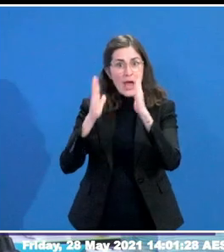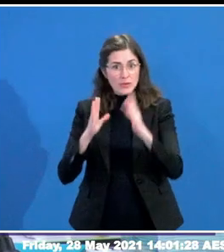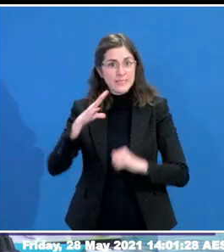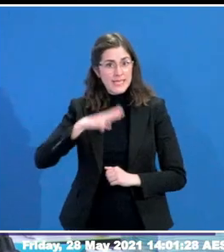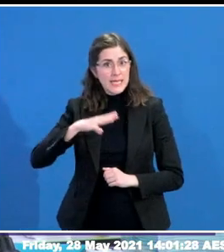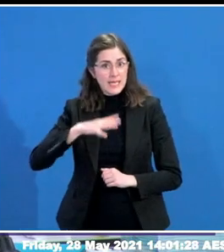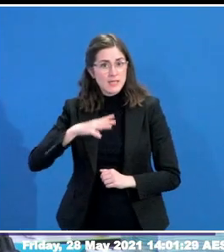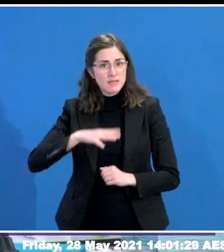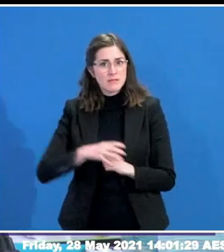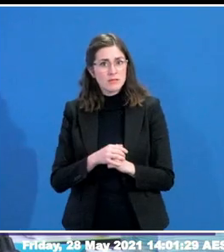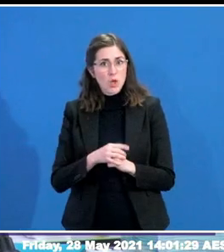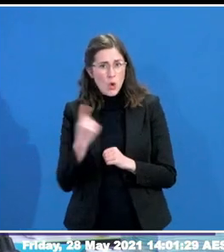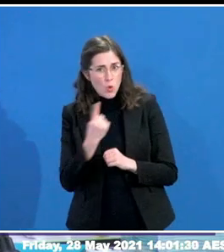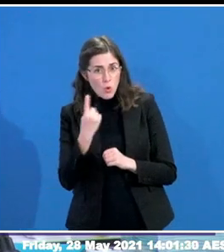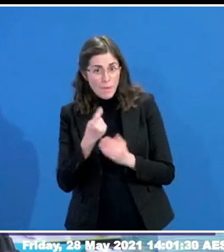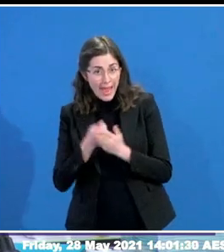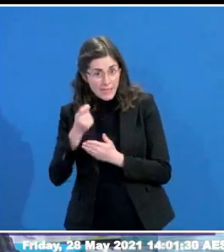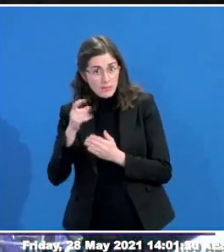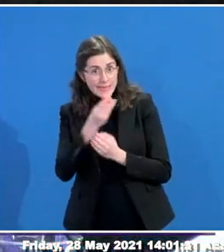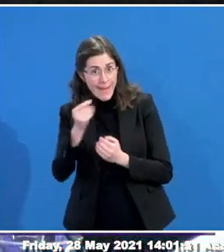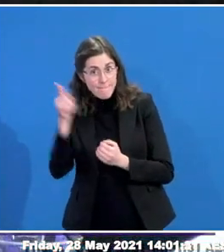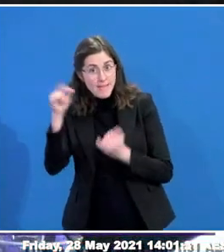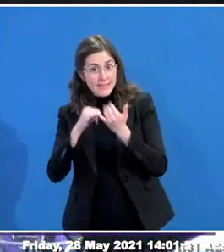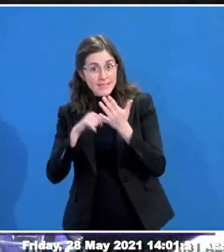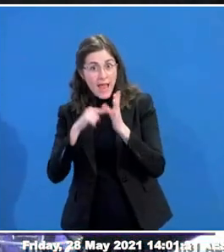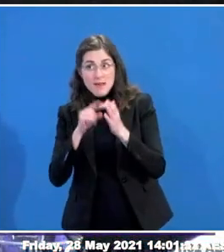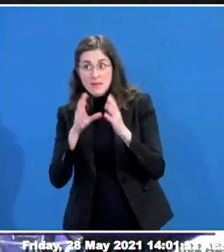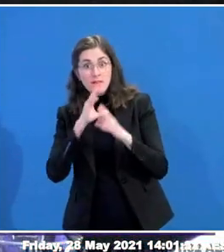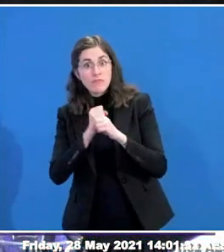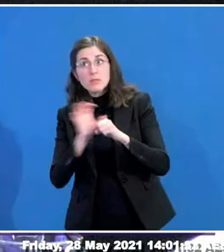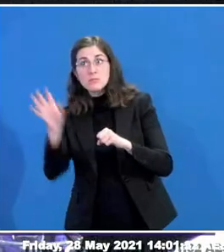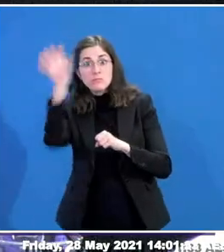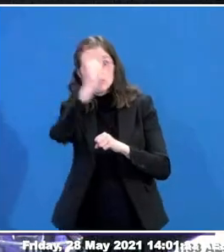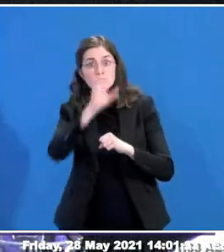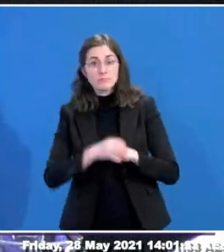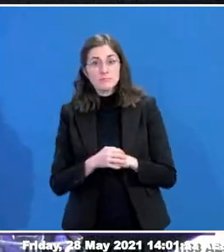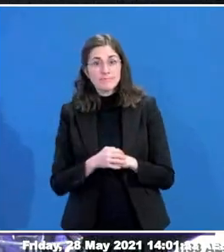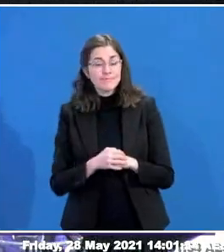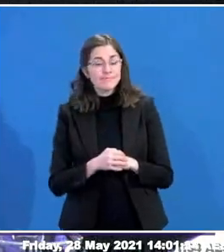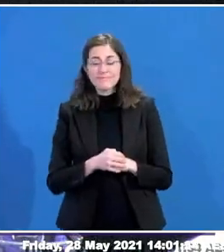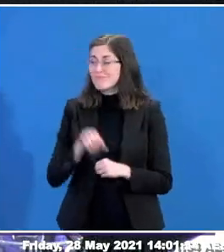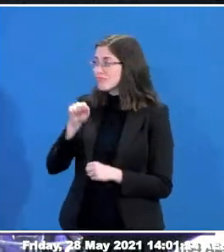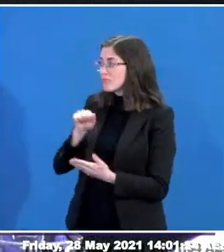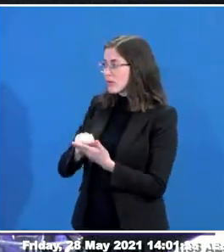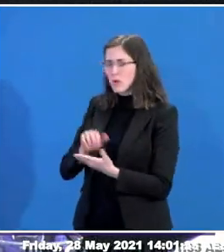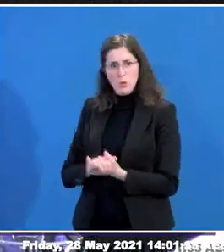is borne by the States and Territories. MR McNAUGHTON: That's correct, Chair. It is a complex system, isn't it?